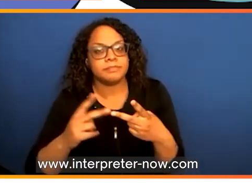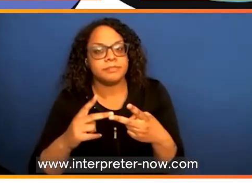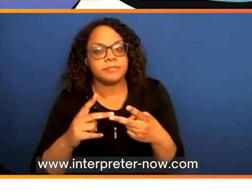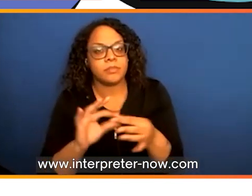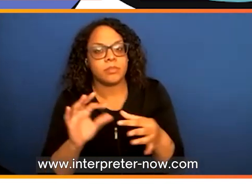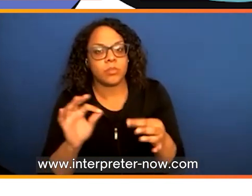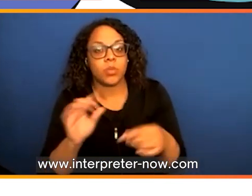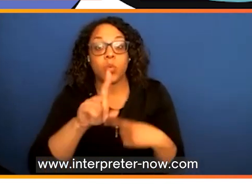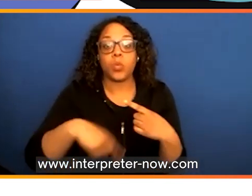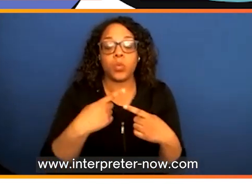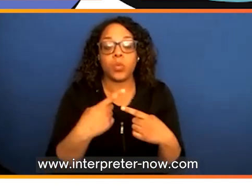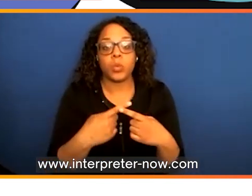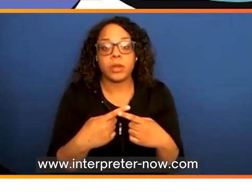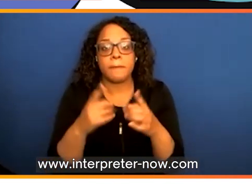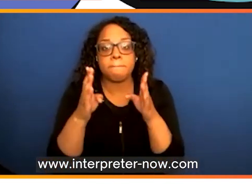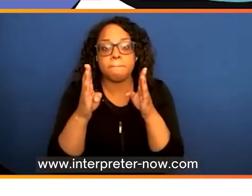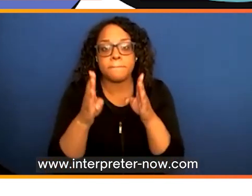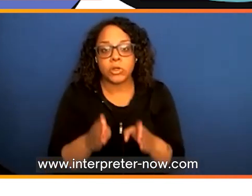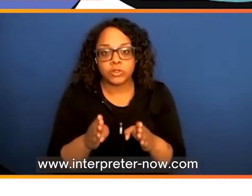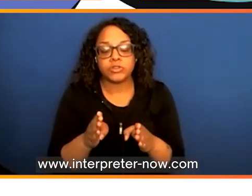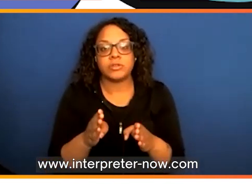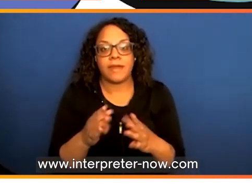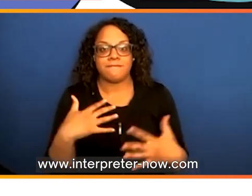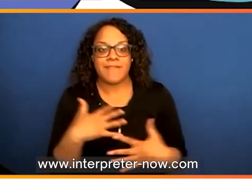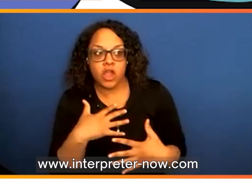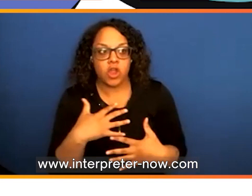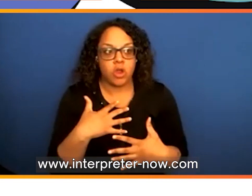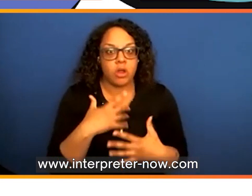So the other thing I want to touch on is that when men are hesitant to speak up, and I get